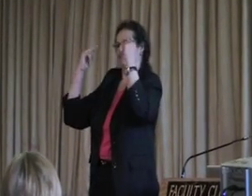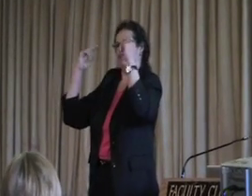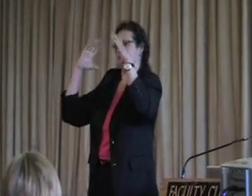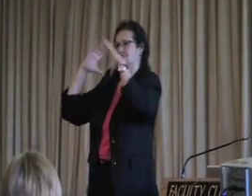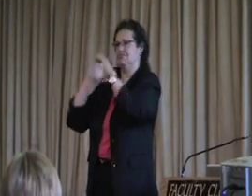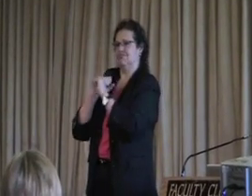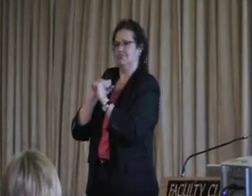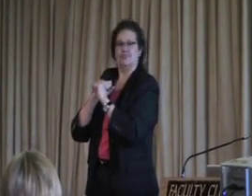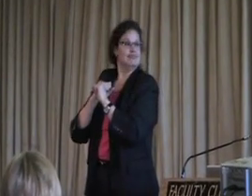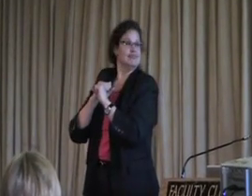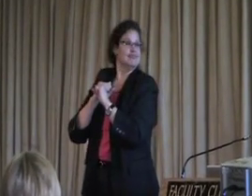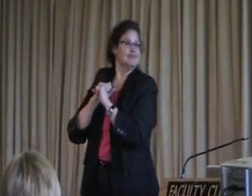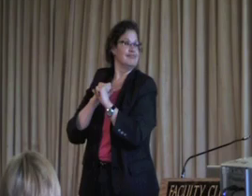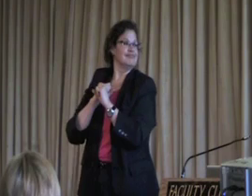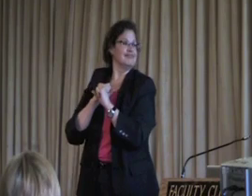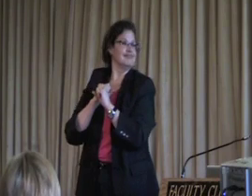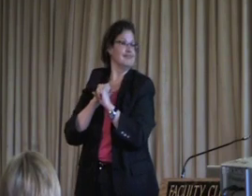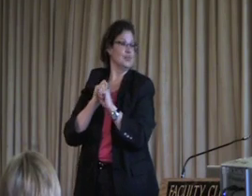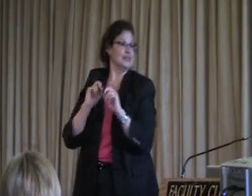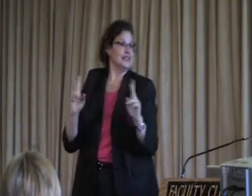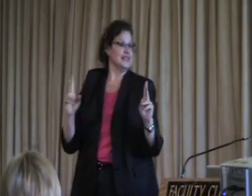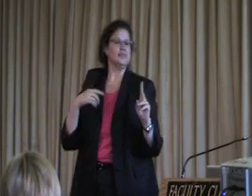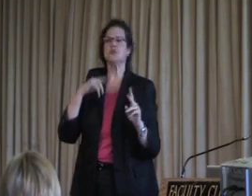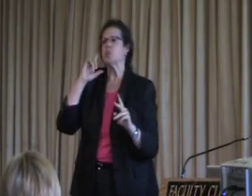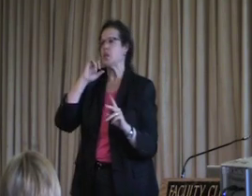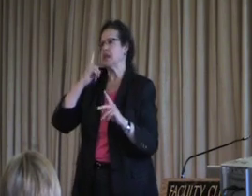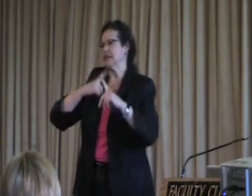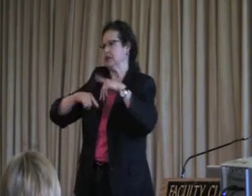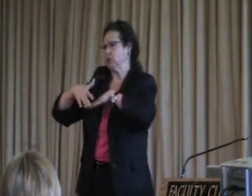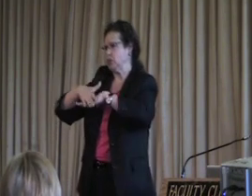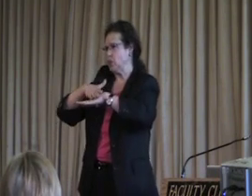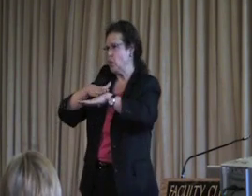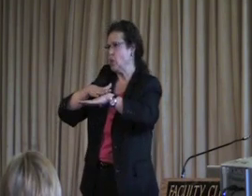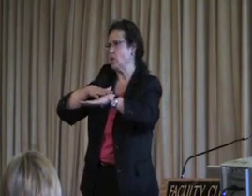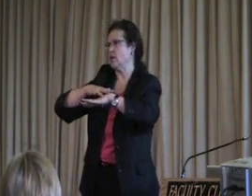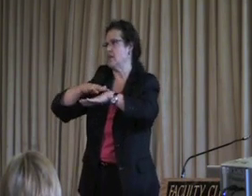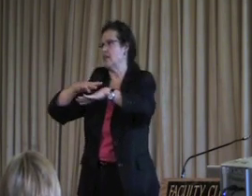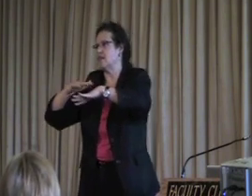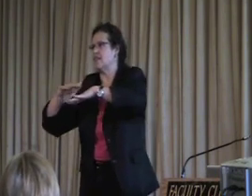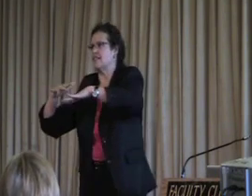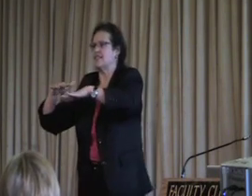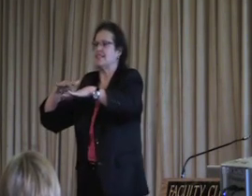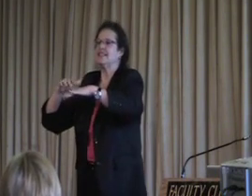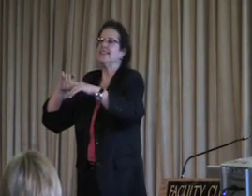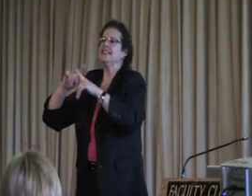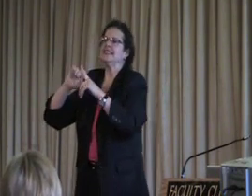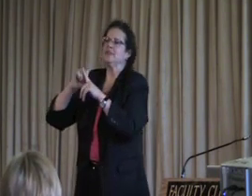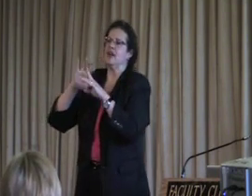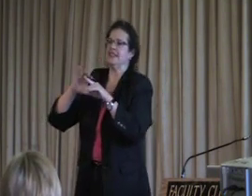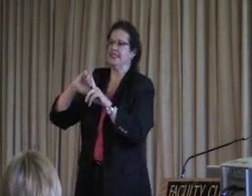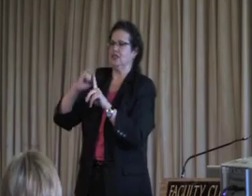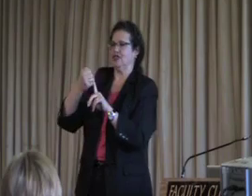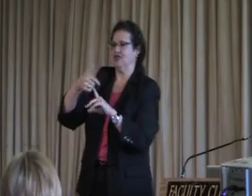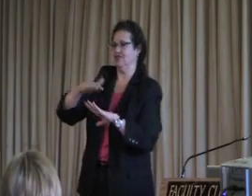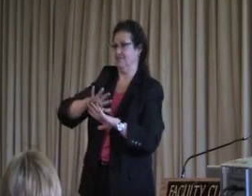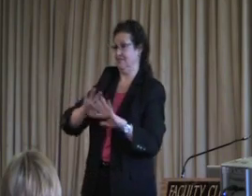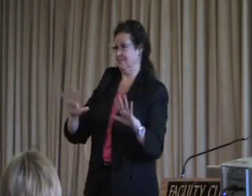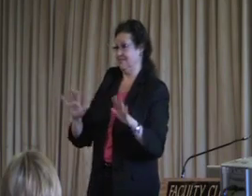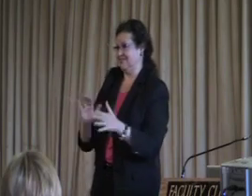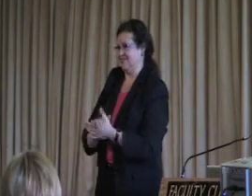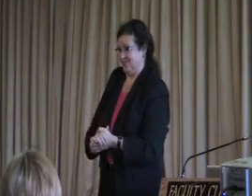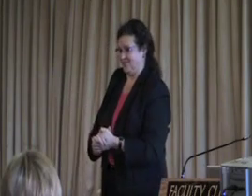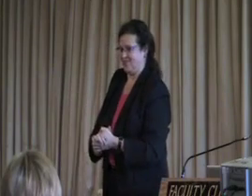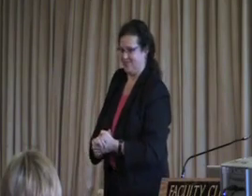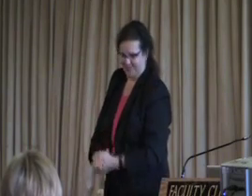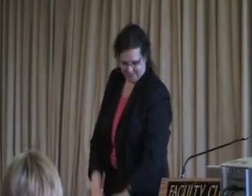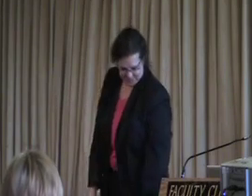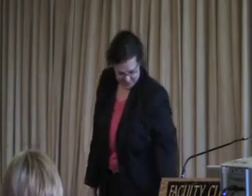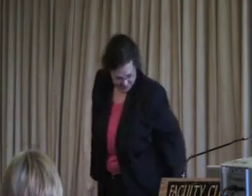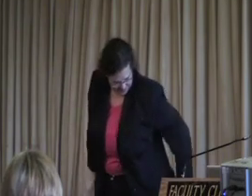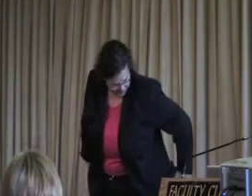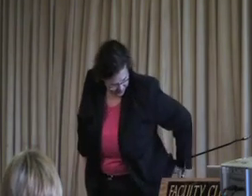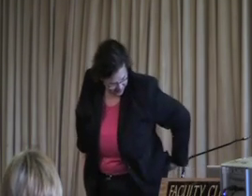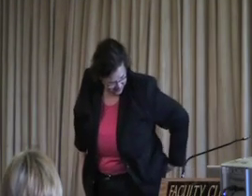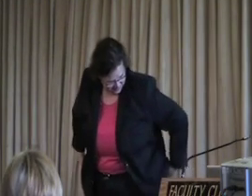will be able to stay on track with me, but just so you know, they may be a little ahead